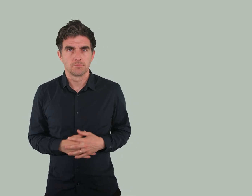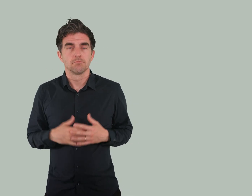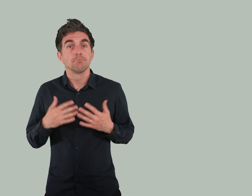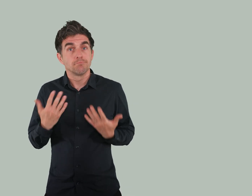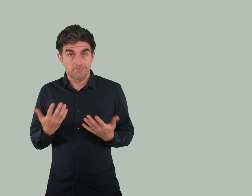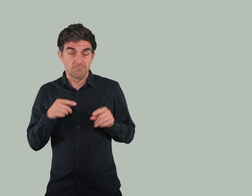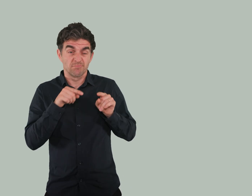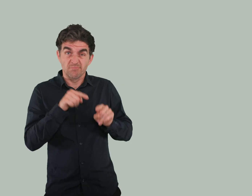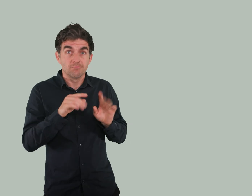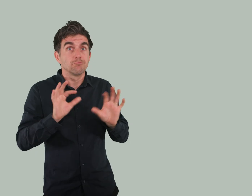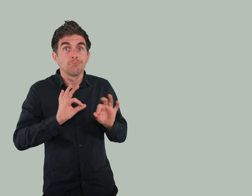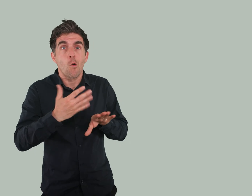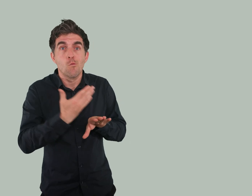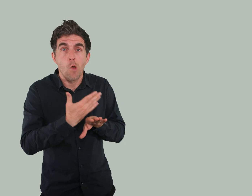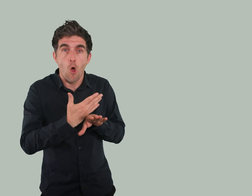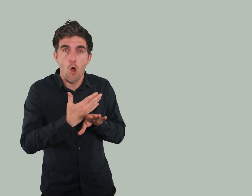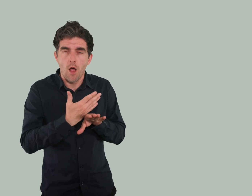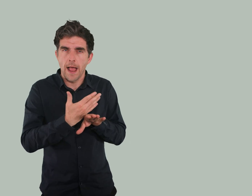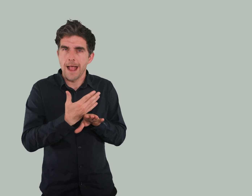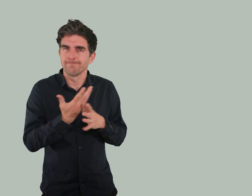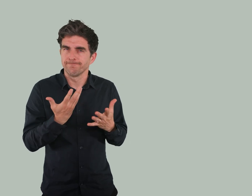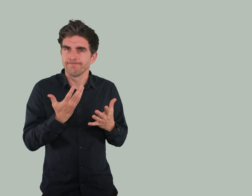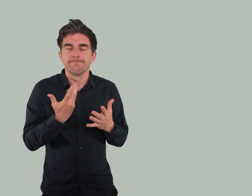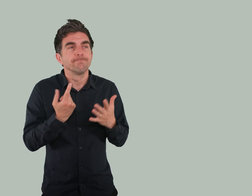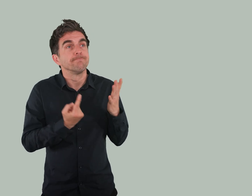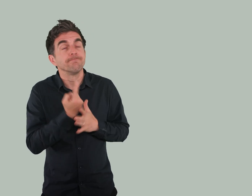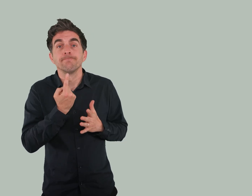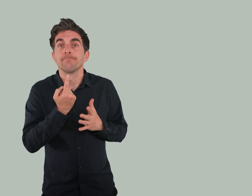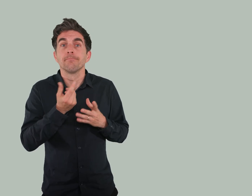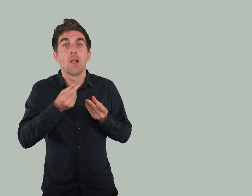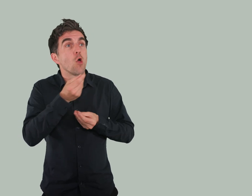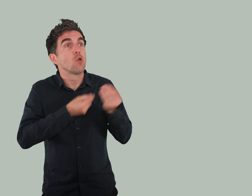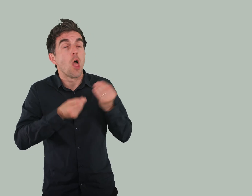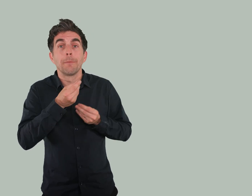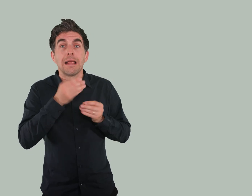213. Unemployment is especially prone to volatility